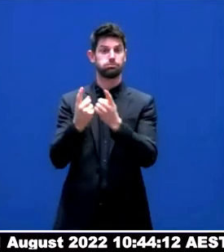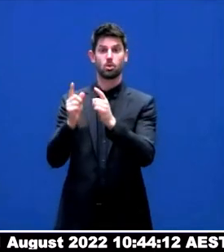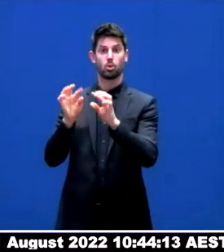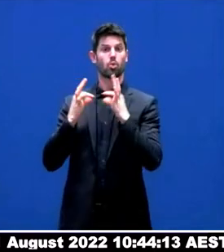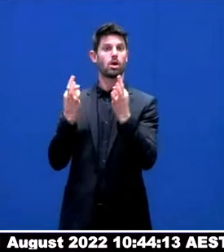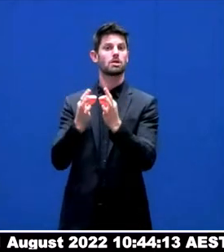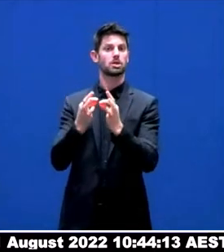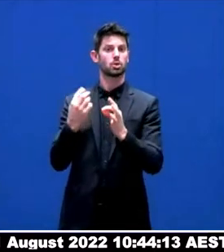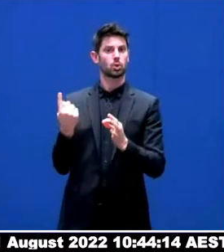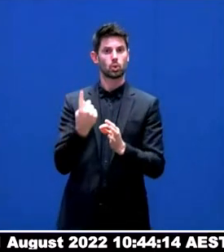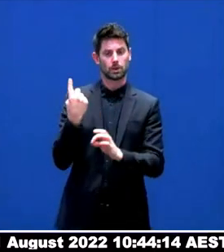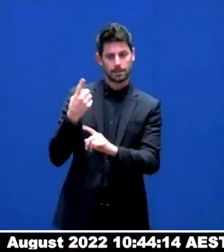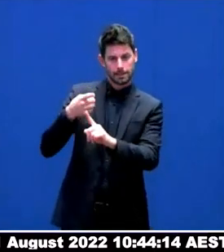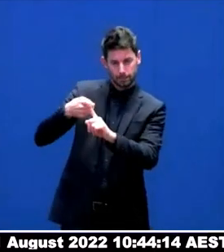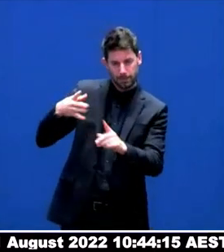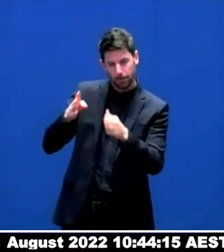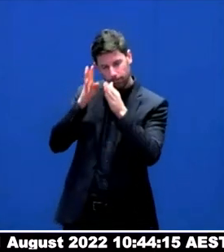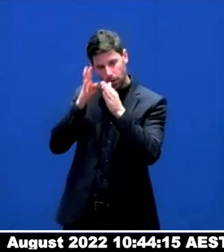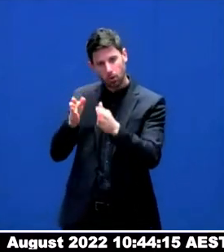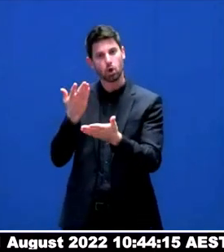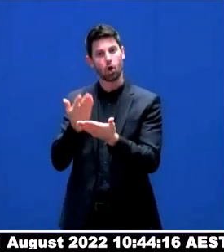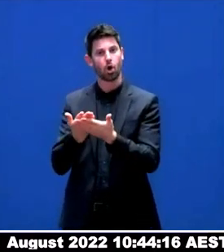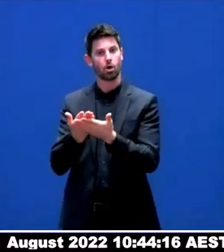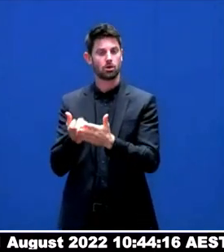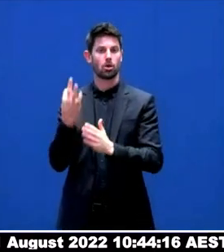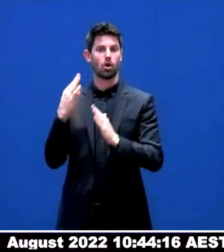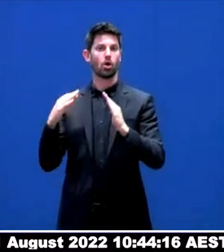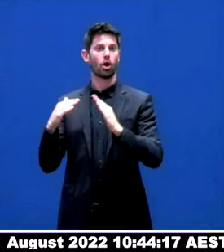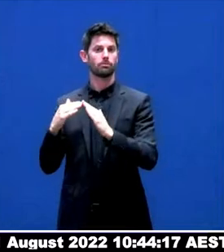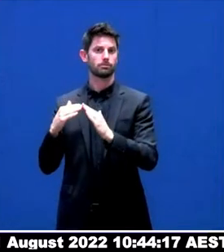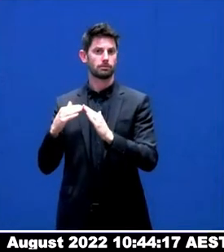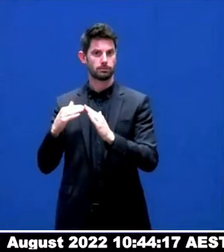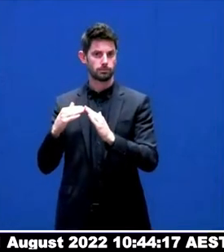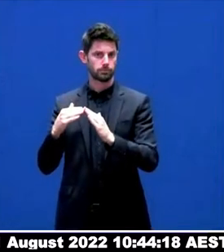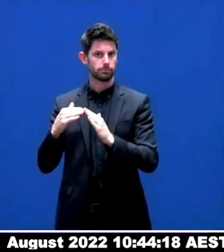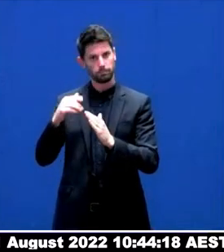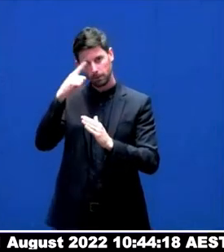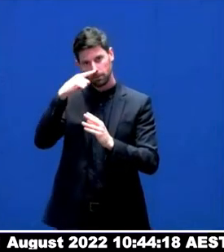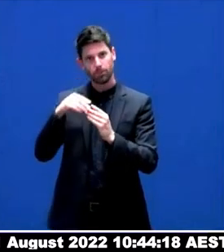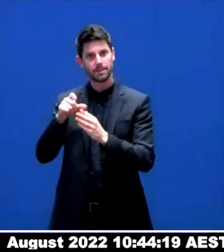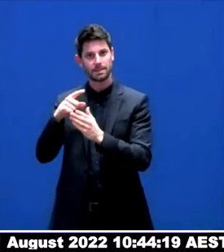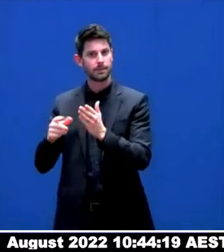specific focus on homelessness. Yes. MS EASTMAN: So, one final thing just on the Strategy.